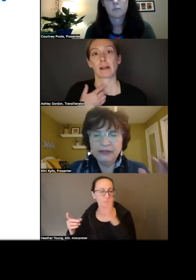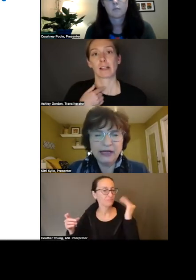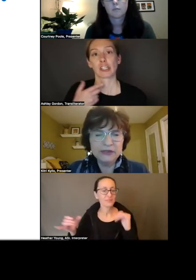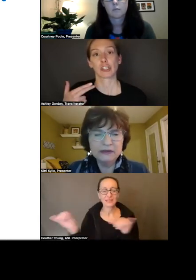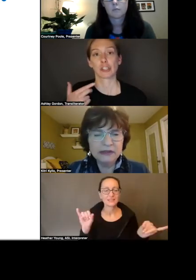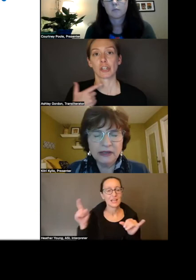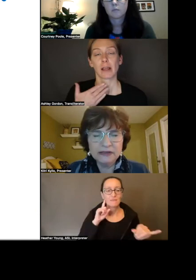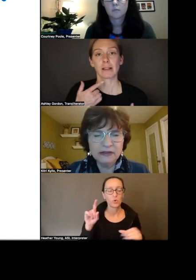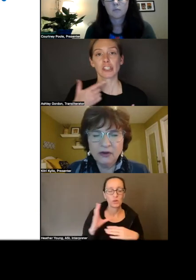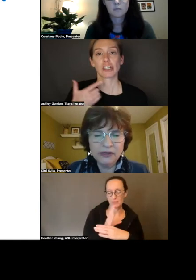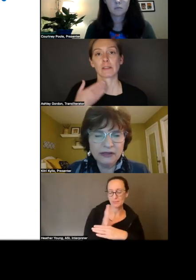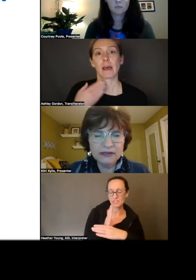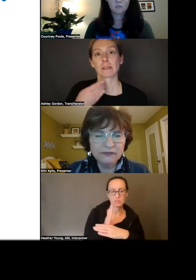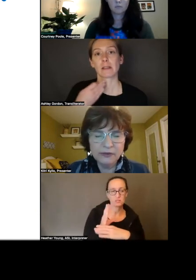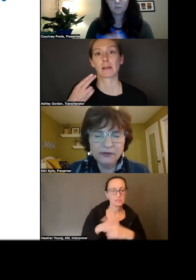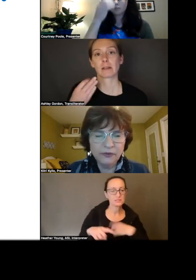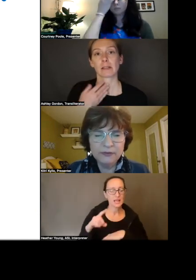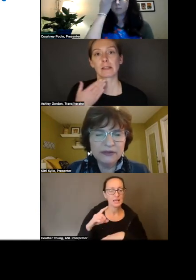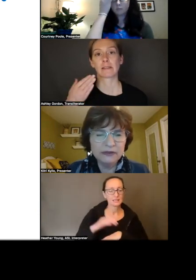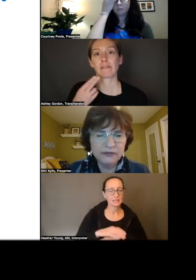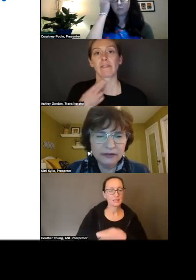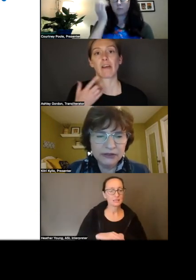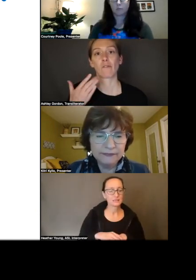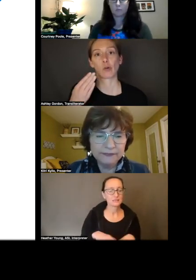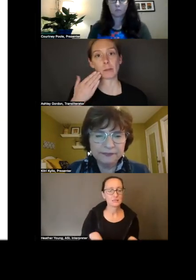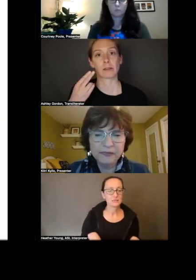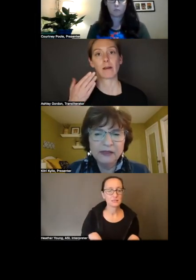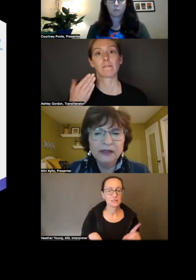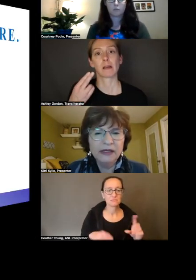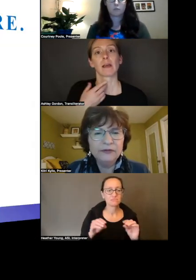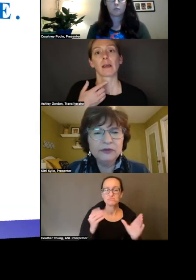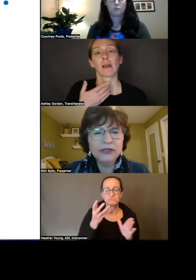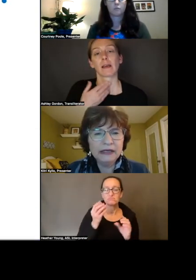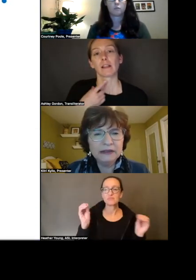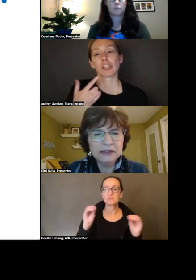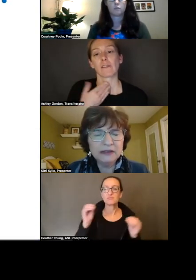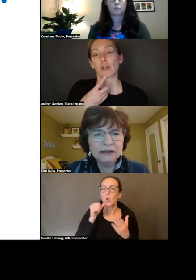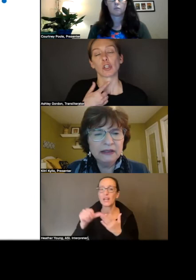It's absent all the consonant vowel phonemes of English. If you look at ASL,